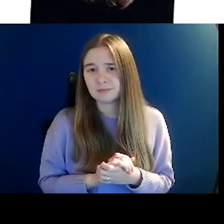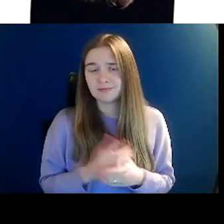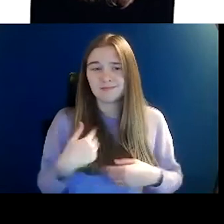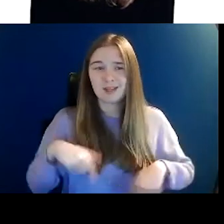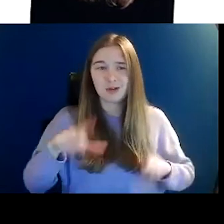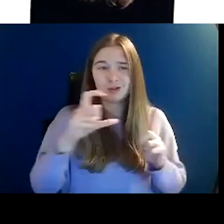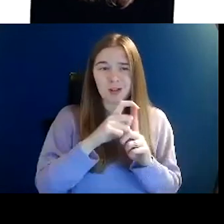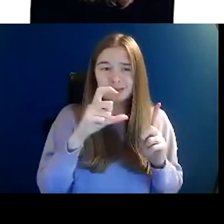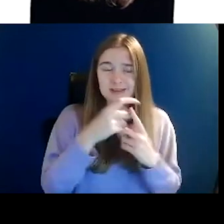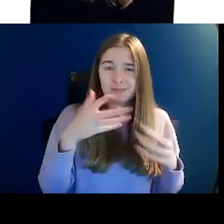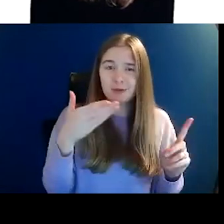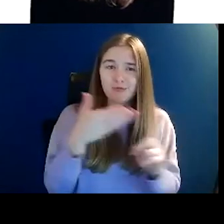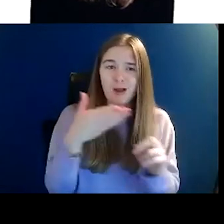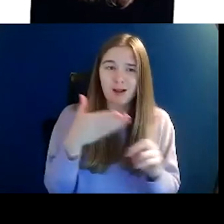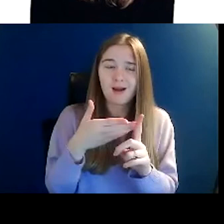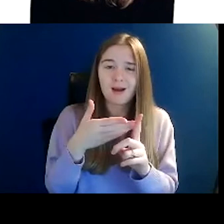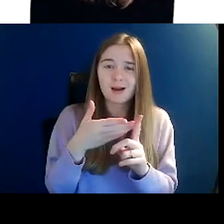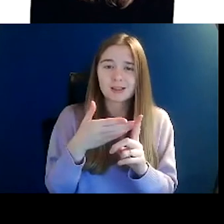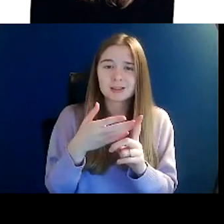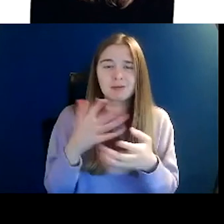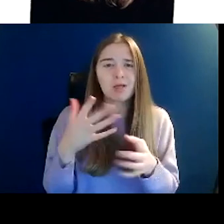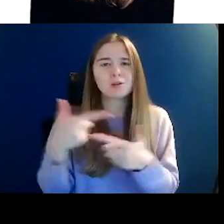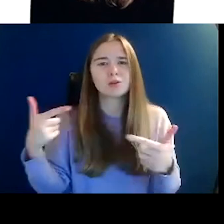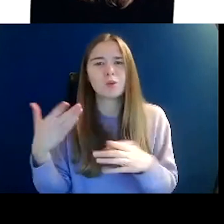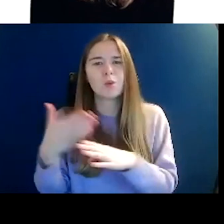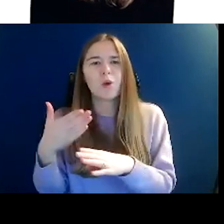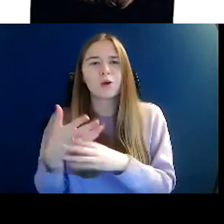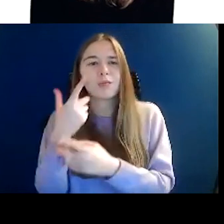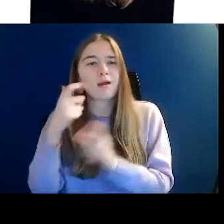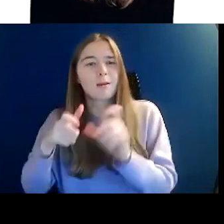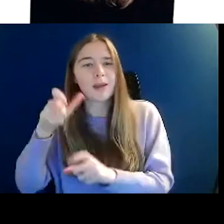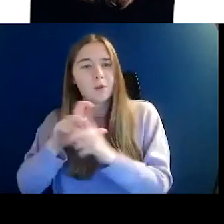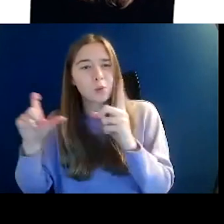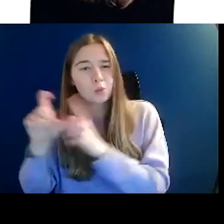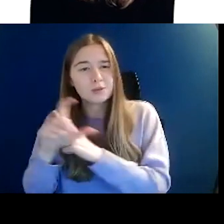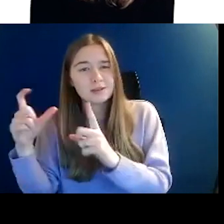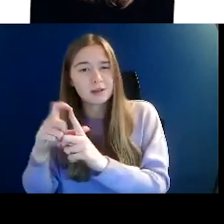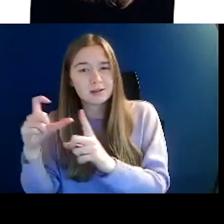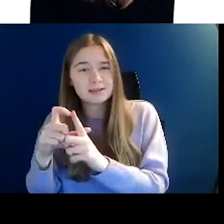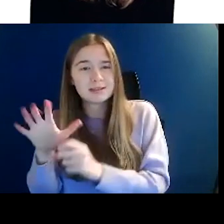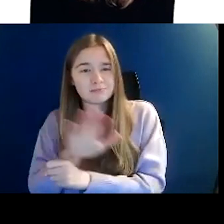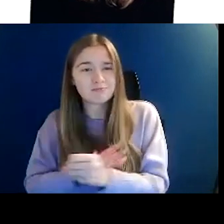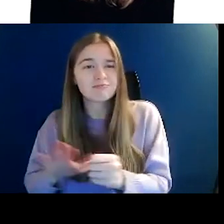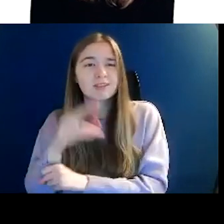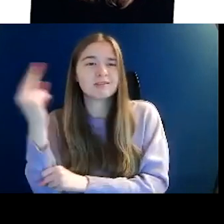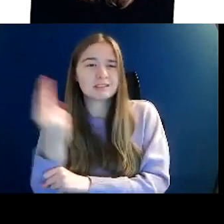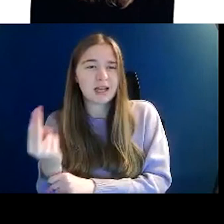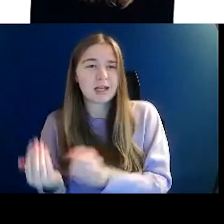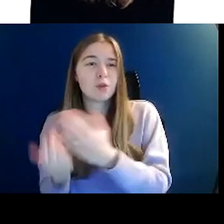where there was a lot of work done with young people in communities in Dundee, in and around the design of the new high school.